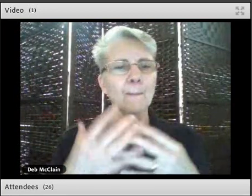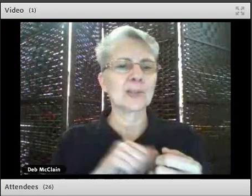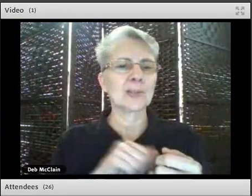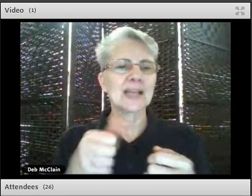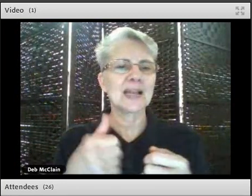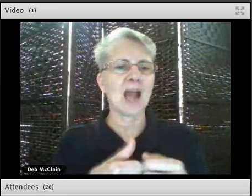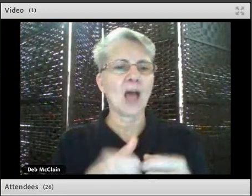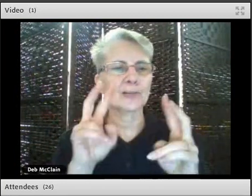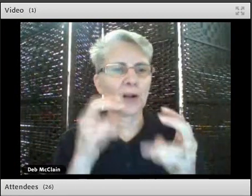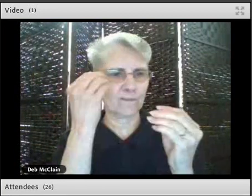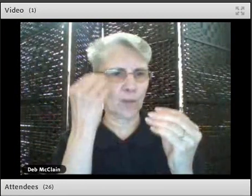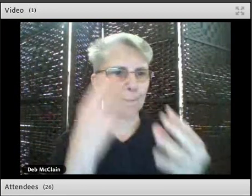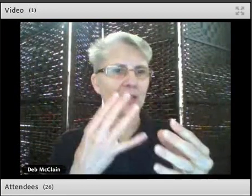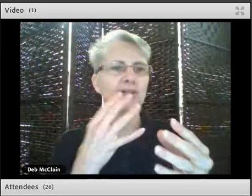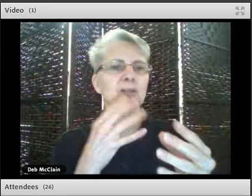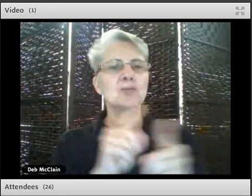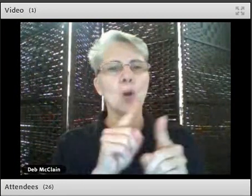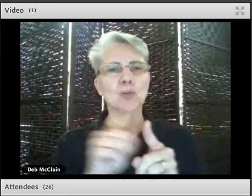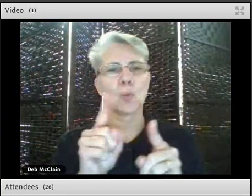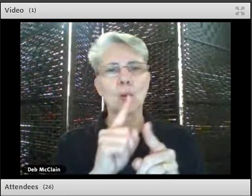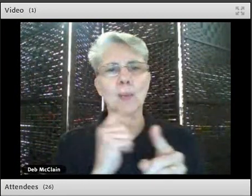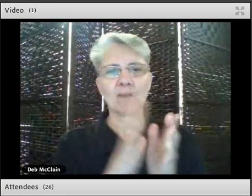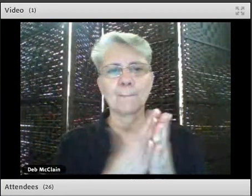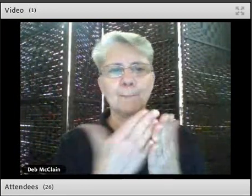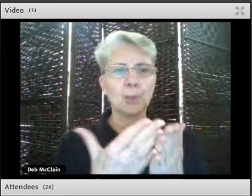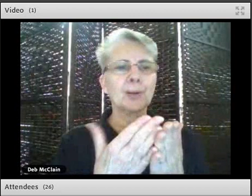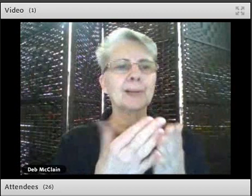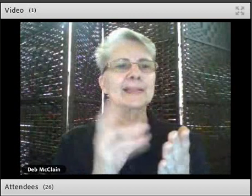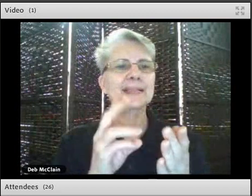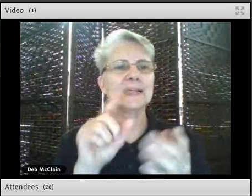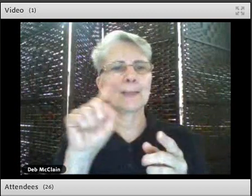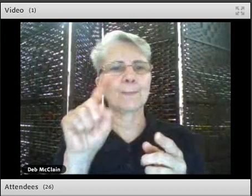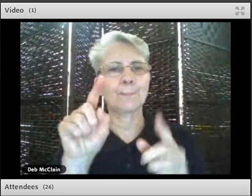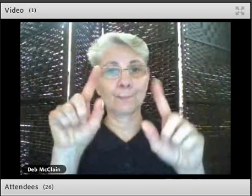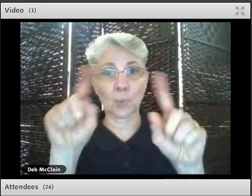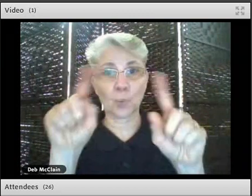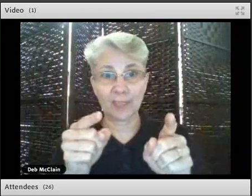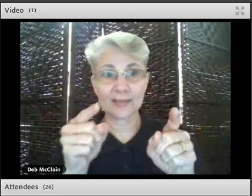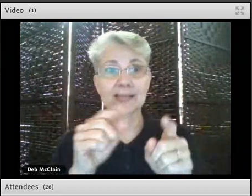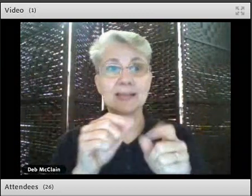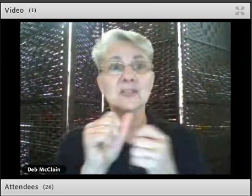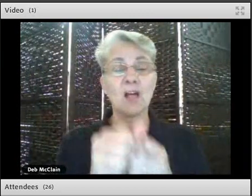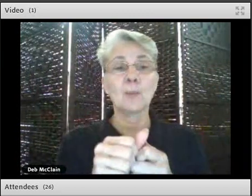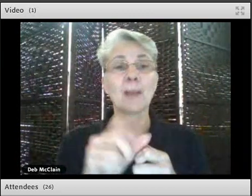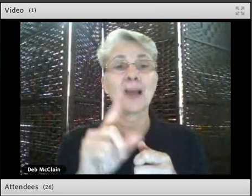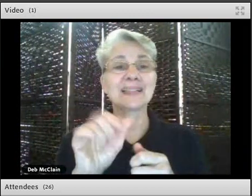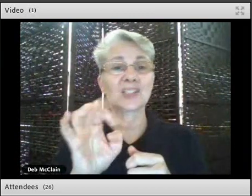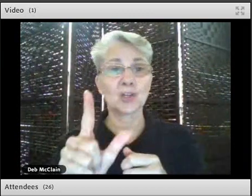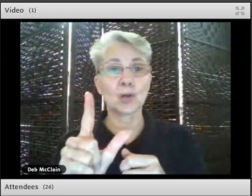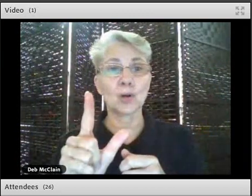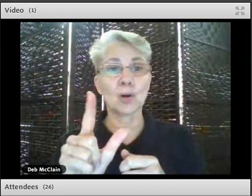The thing I didn't talk about, which I should have -- we talked about it in the last episode --